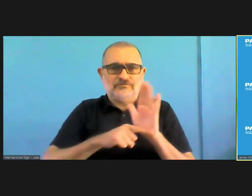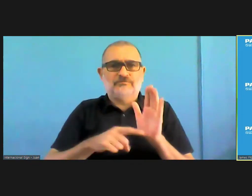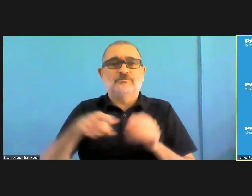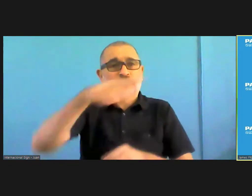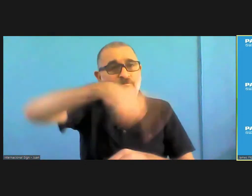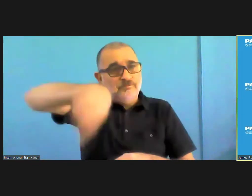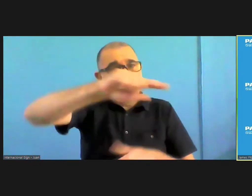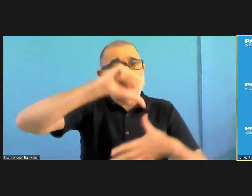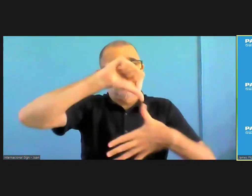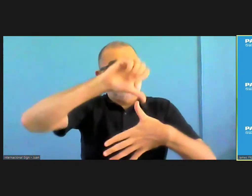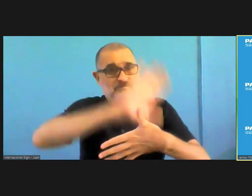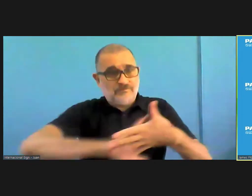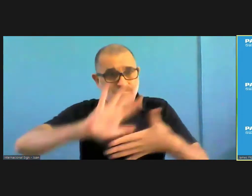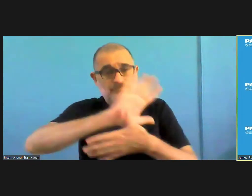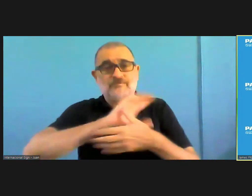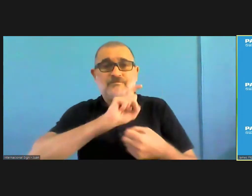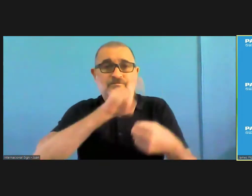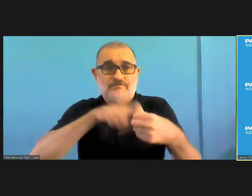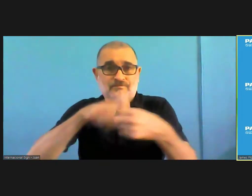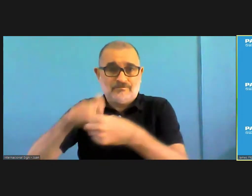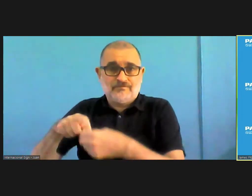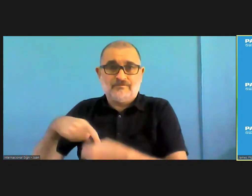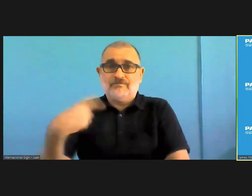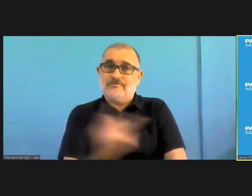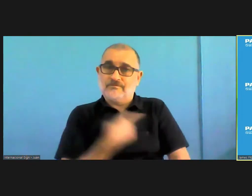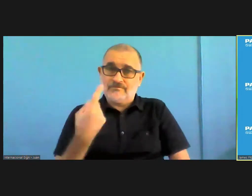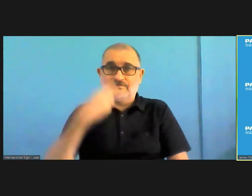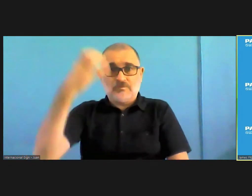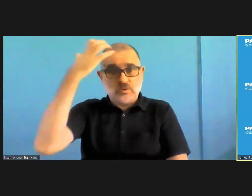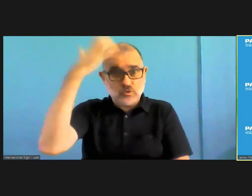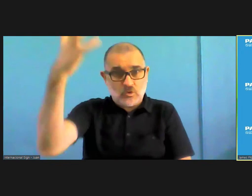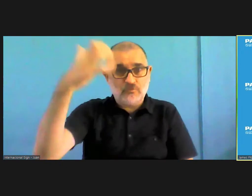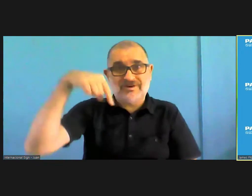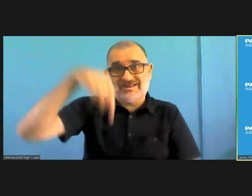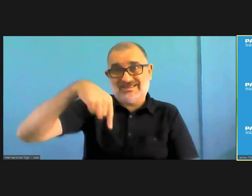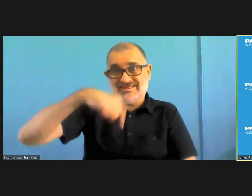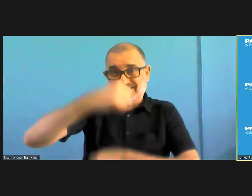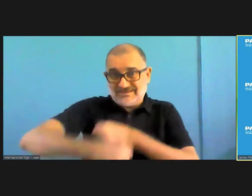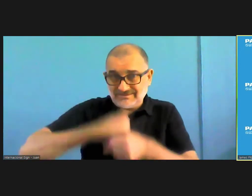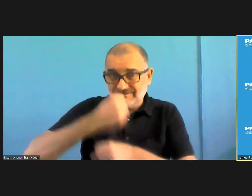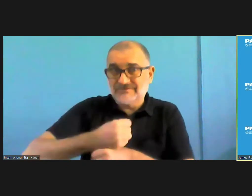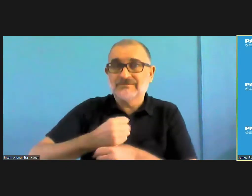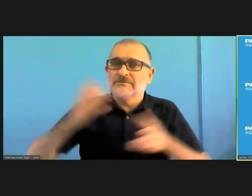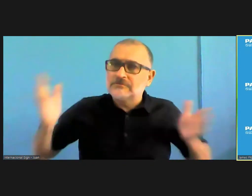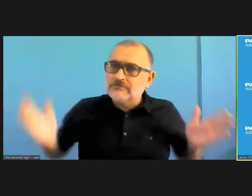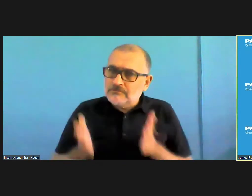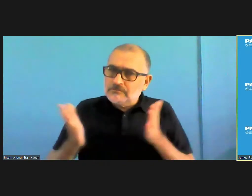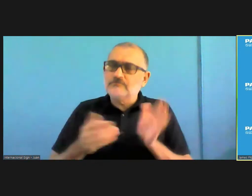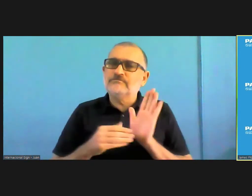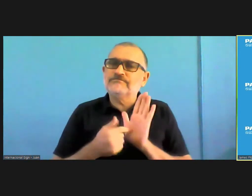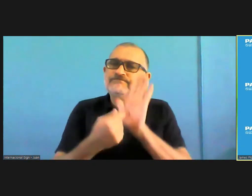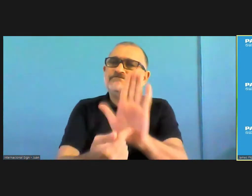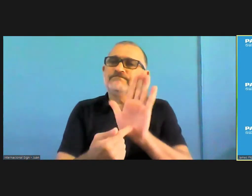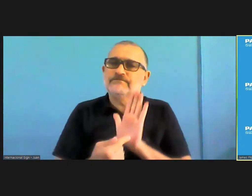level commission that was led by the President in 2019 and the call made by Dr. Etienne in Mexico in